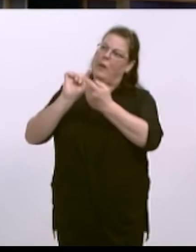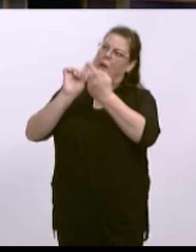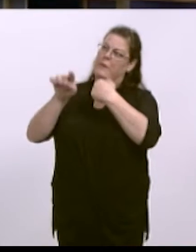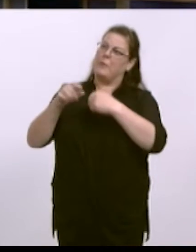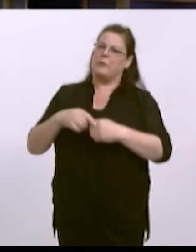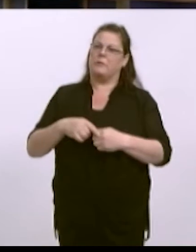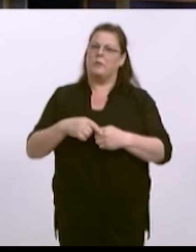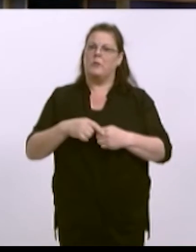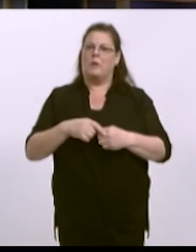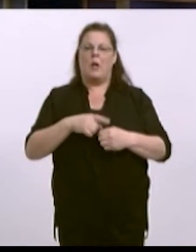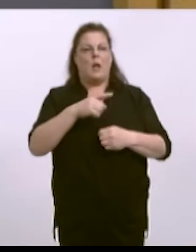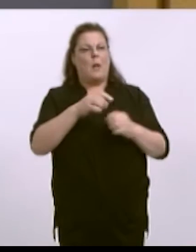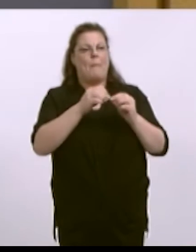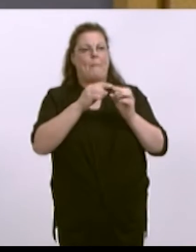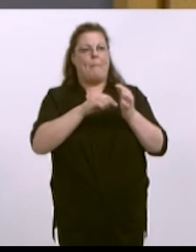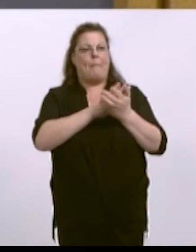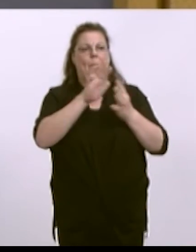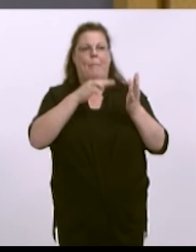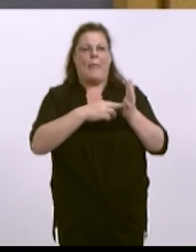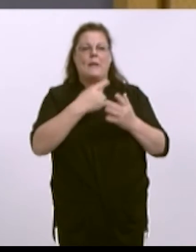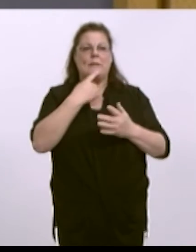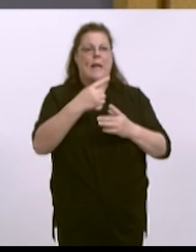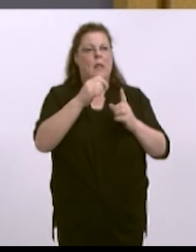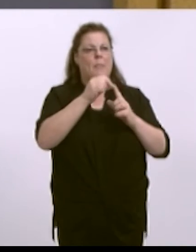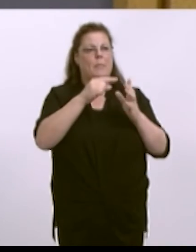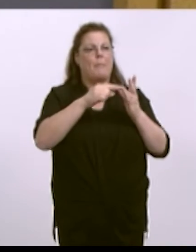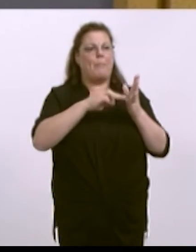the value that Bethan has put on the role that Pontardawe Arts Centre plays in the community?